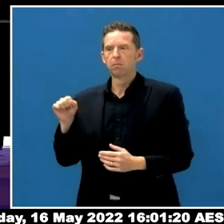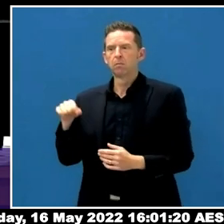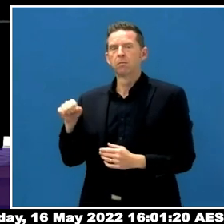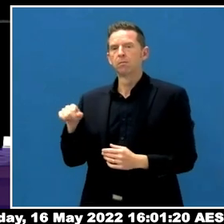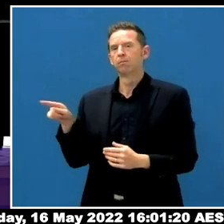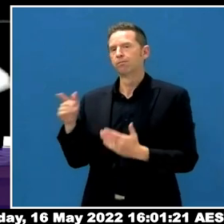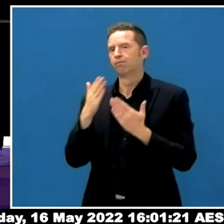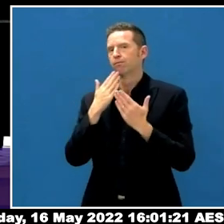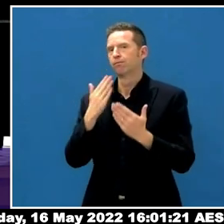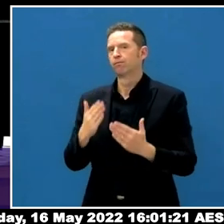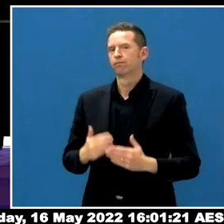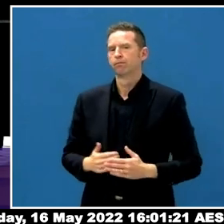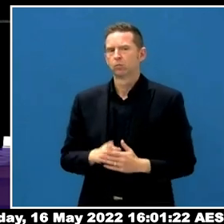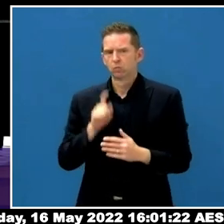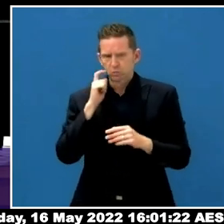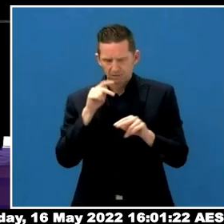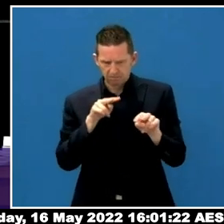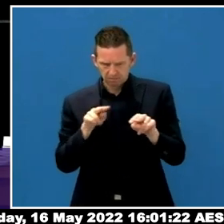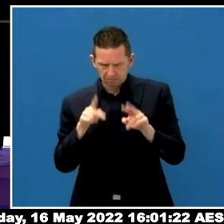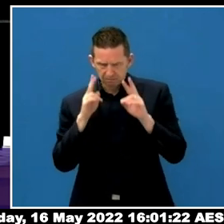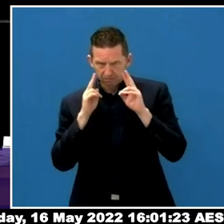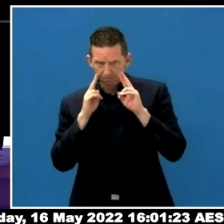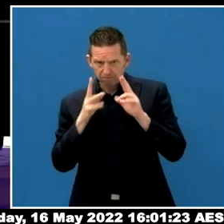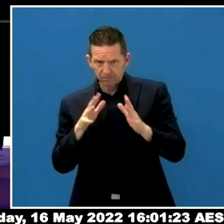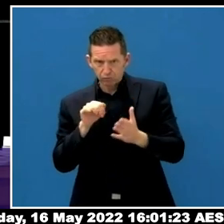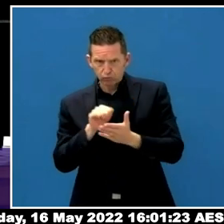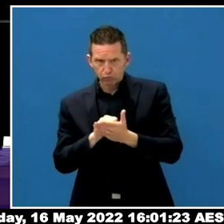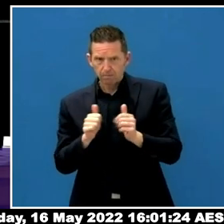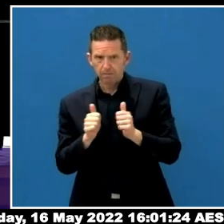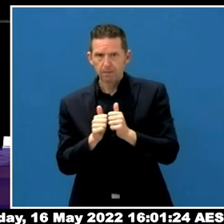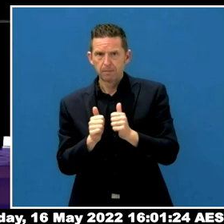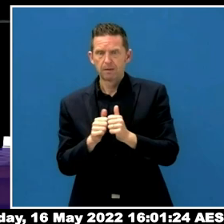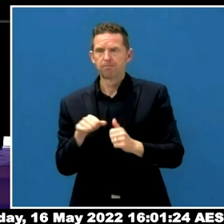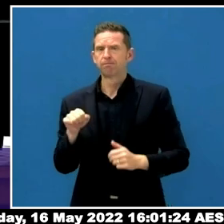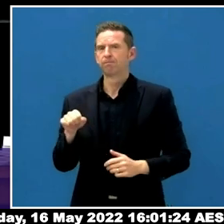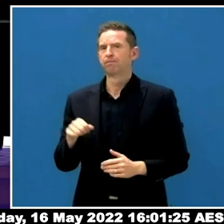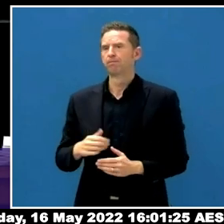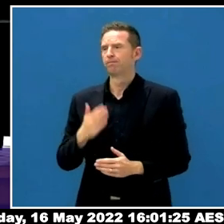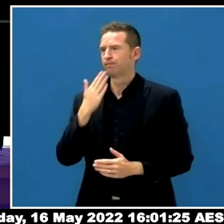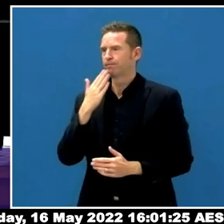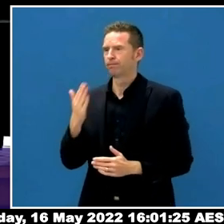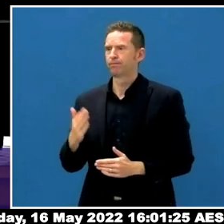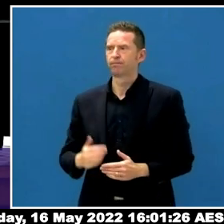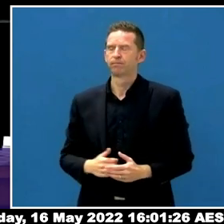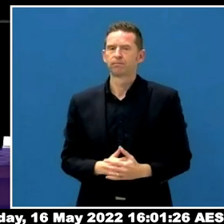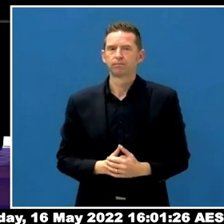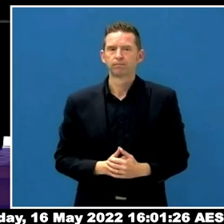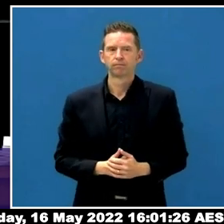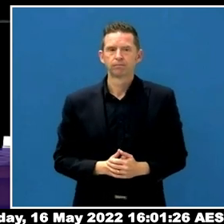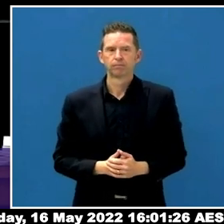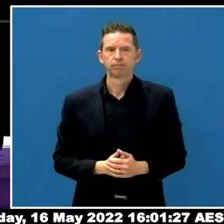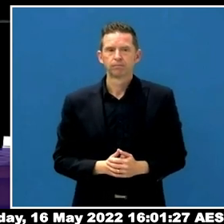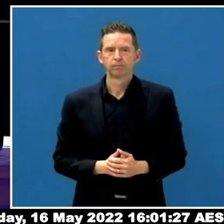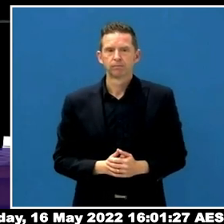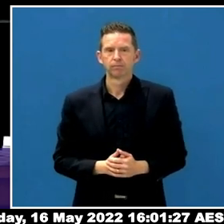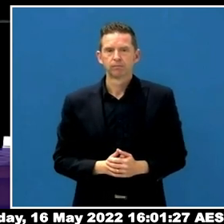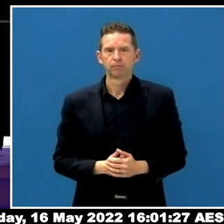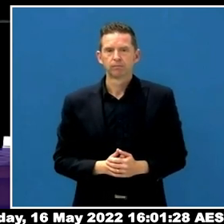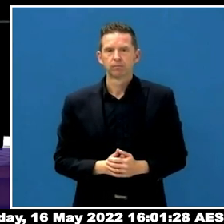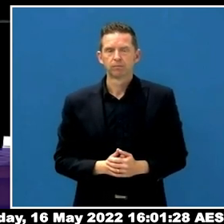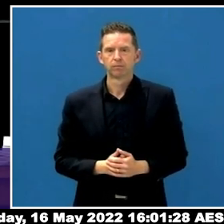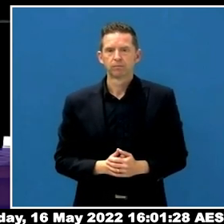Thank you, Chair. In terms of this $871 fee, were